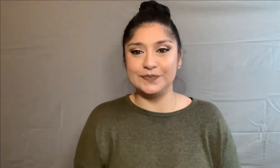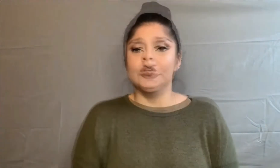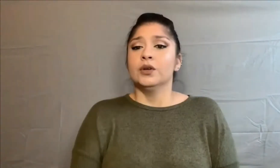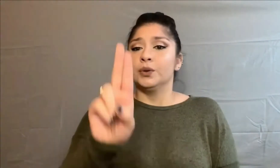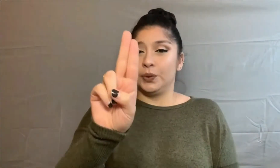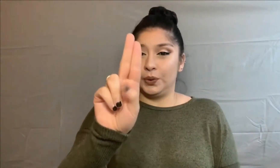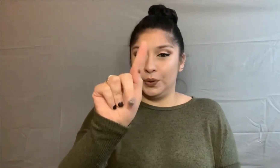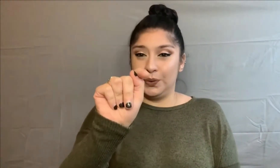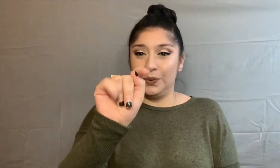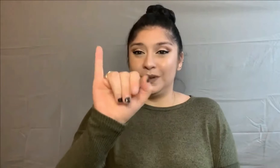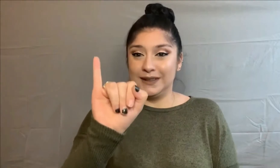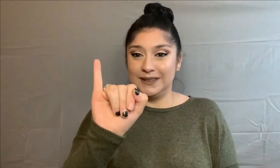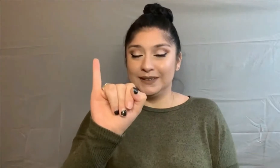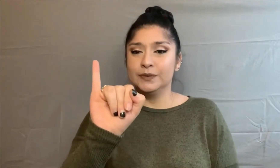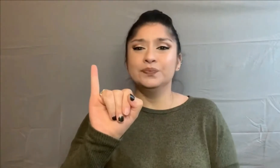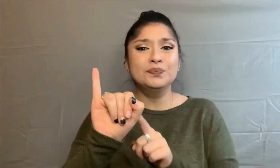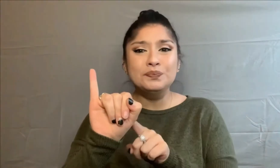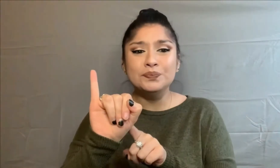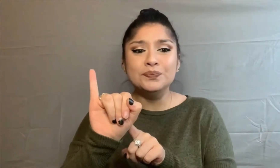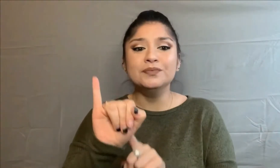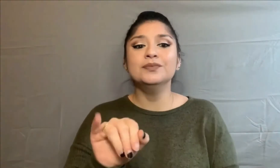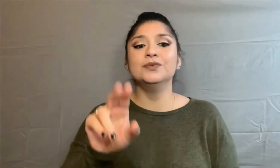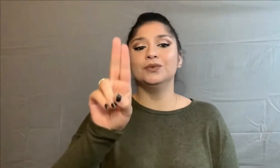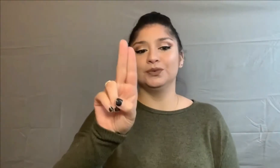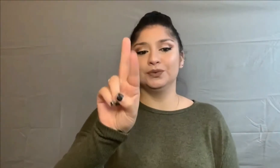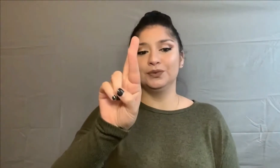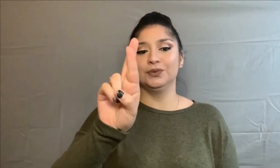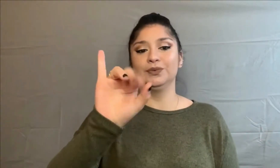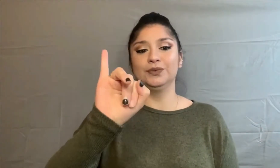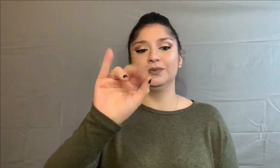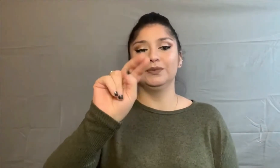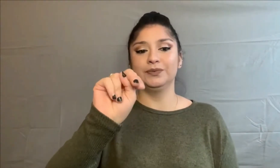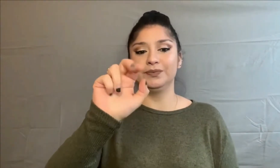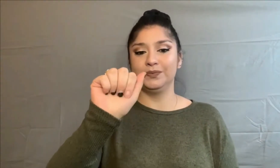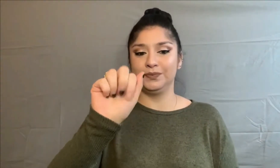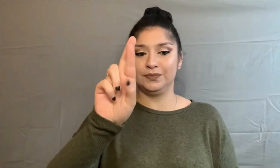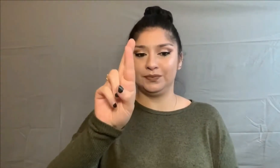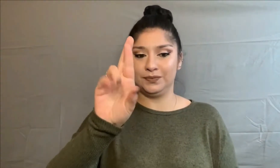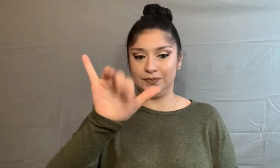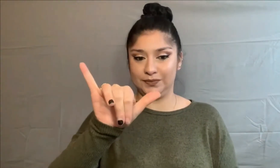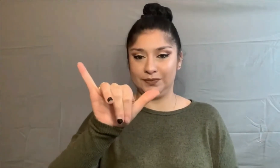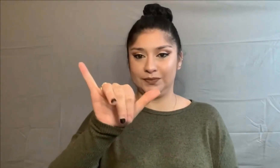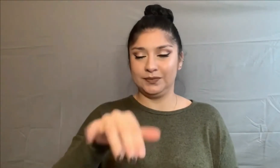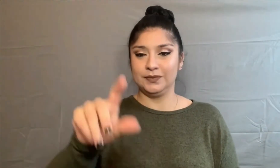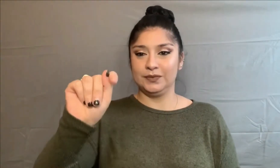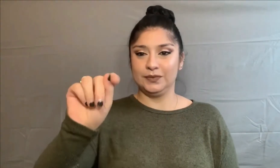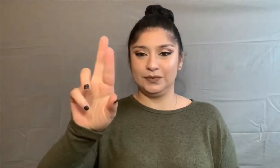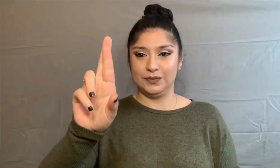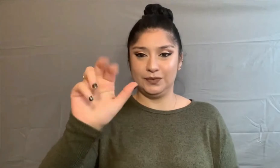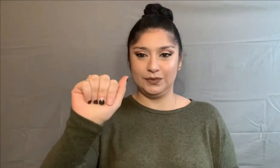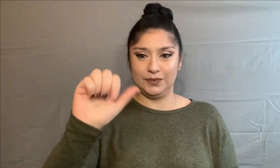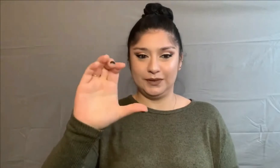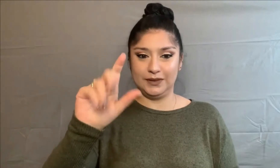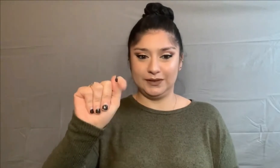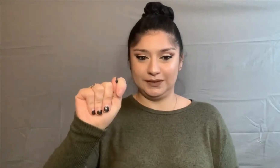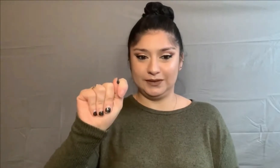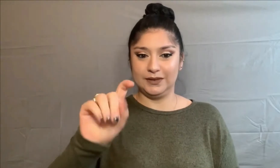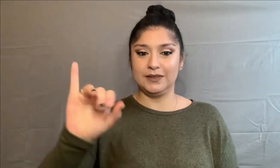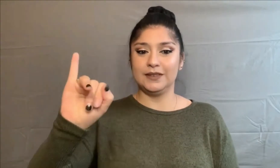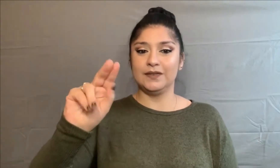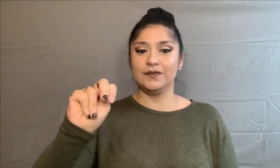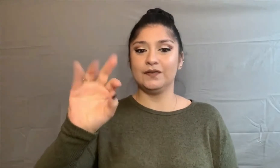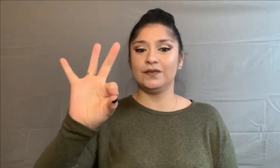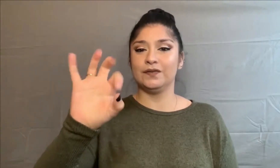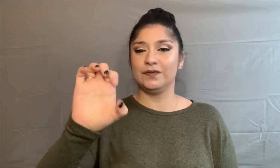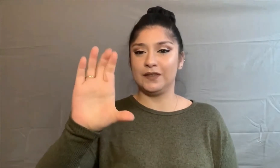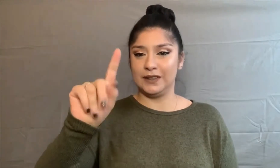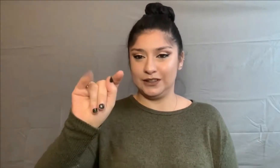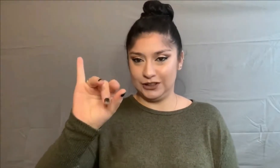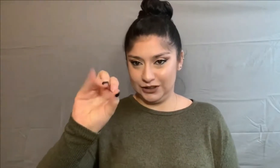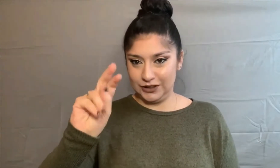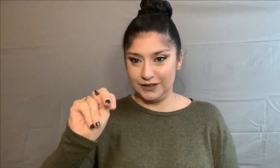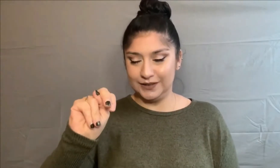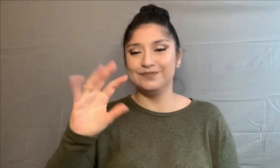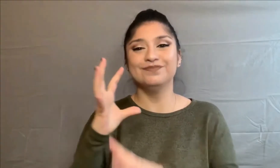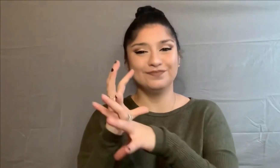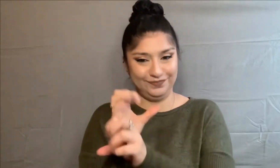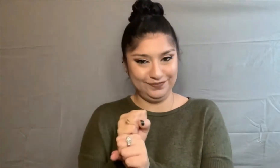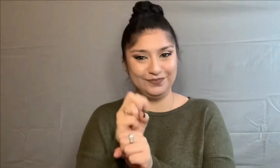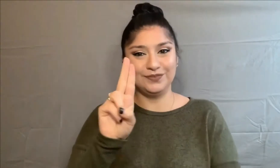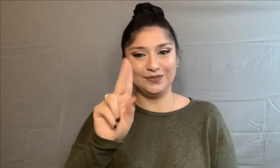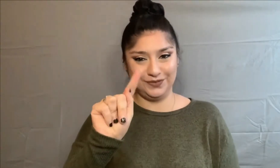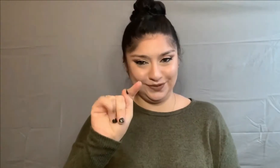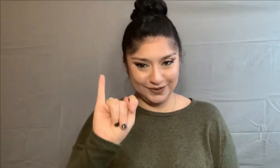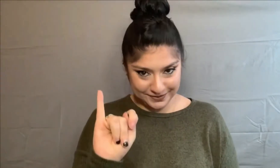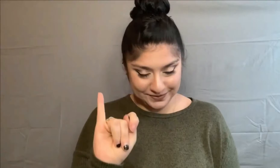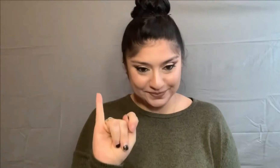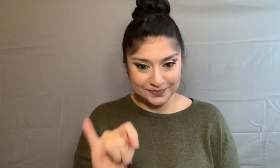Another possible concern is a Urinary Tract Infection which is most commonly called a UTI.